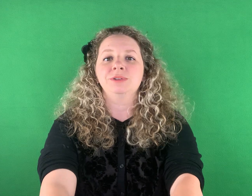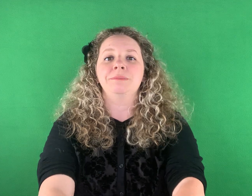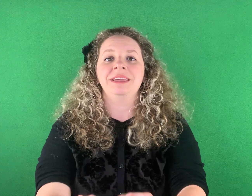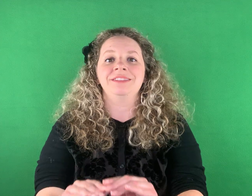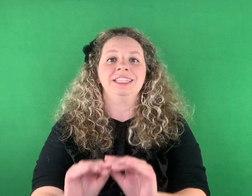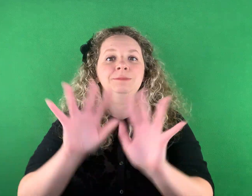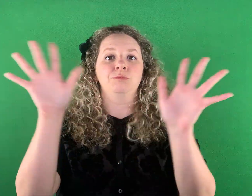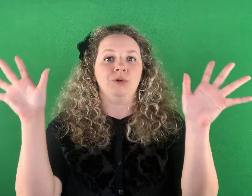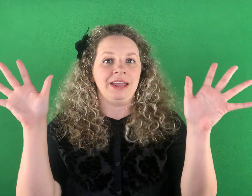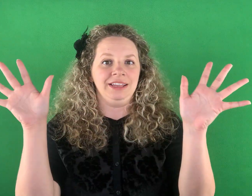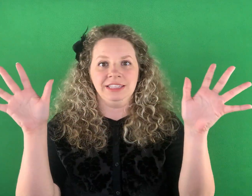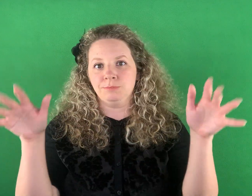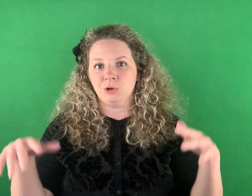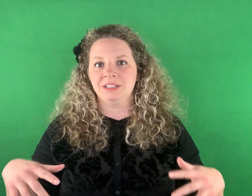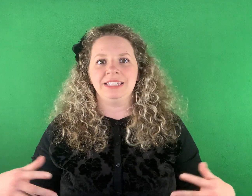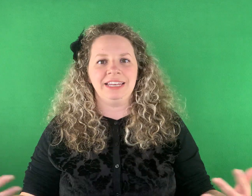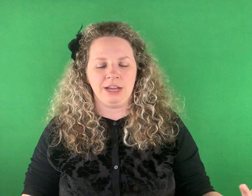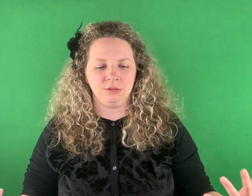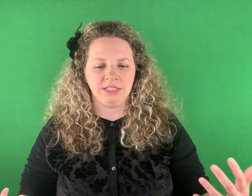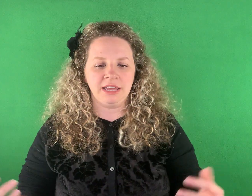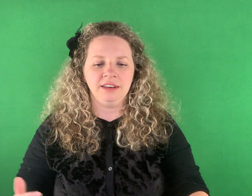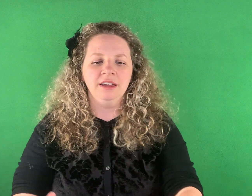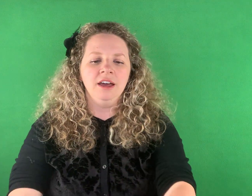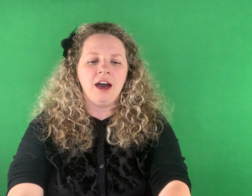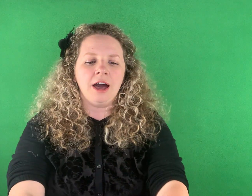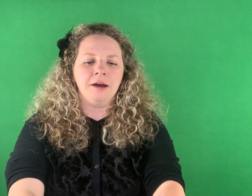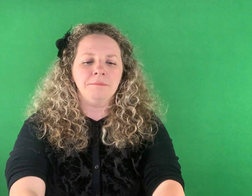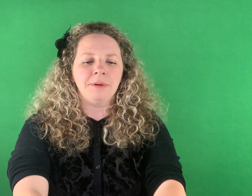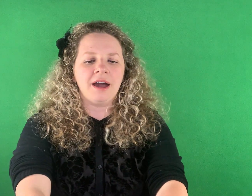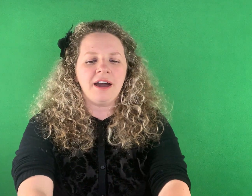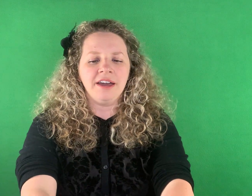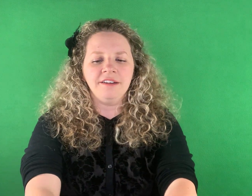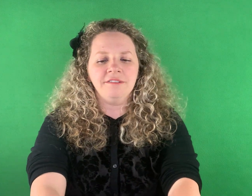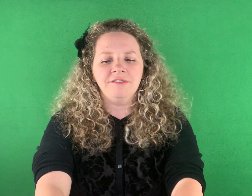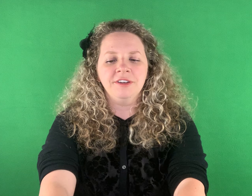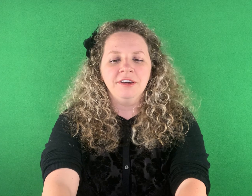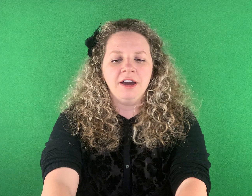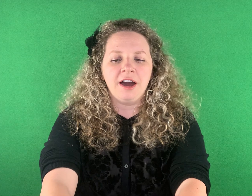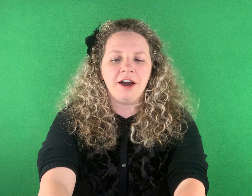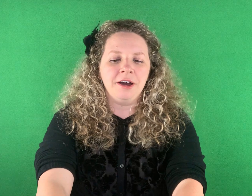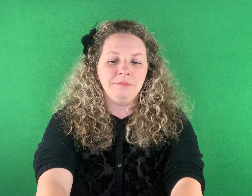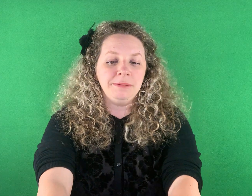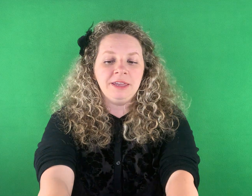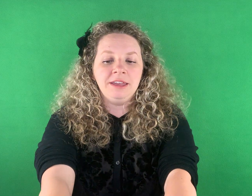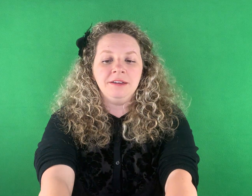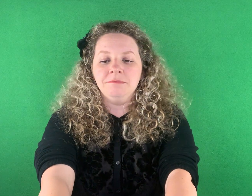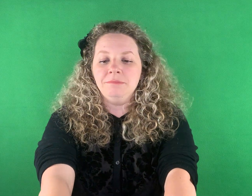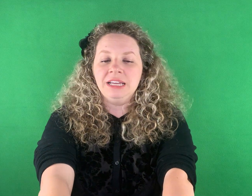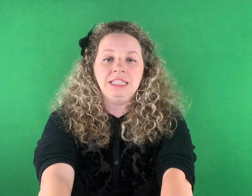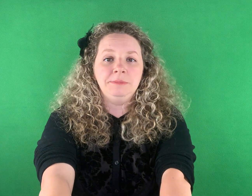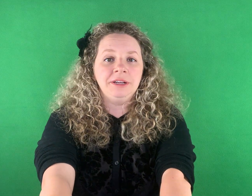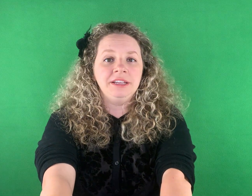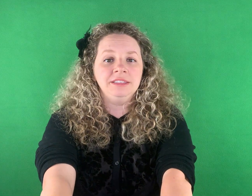about something that’s bright, it’s more sunny outside. But “I’ve”— maybe means EXPERIENCE.